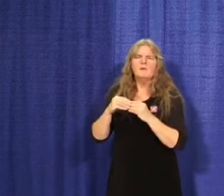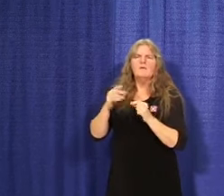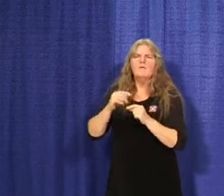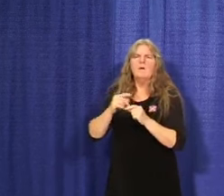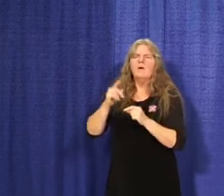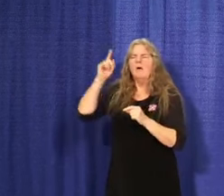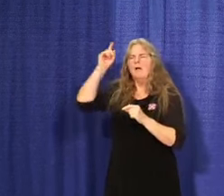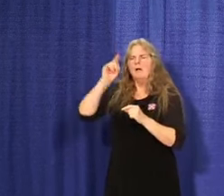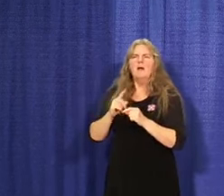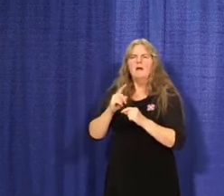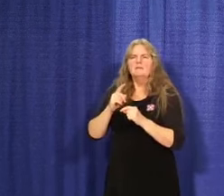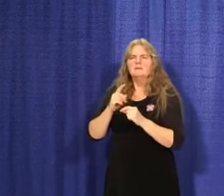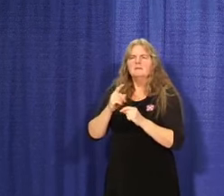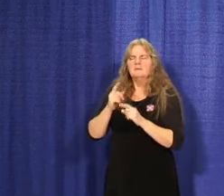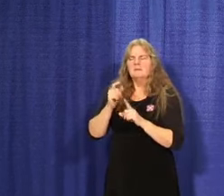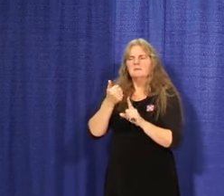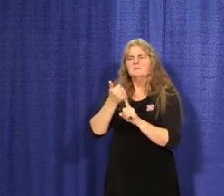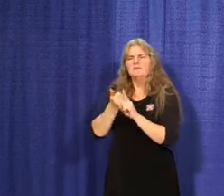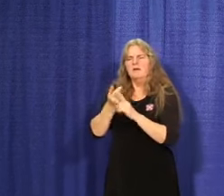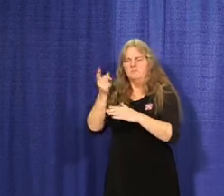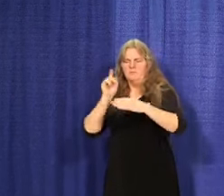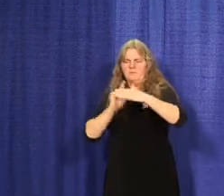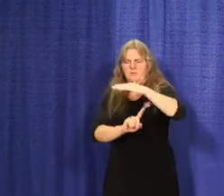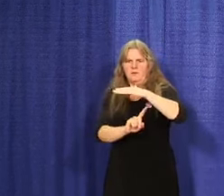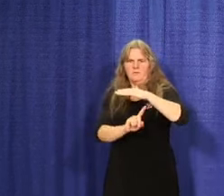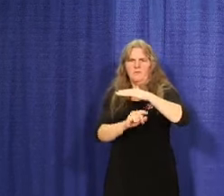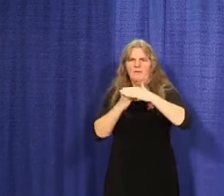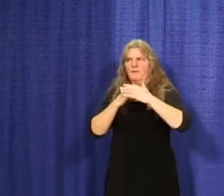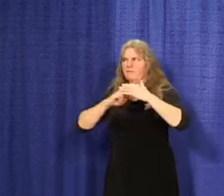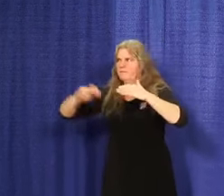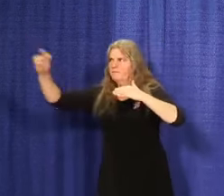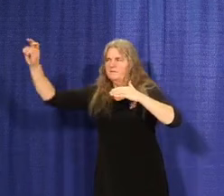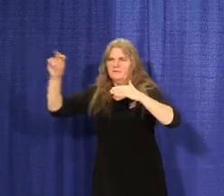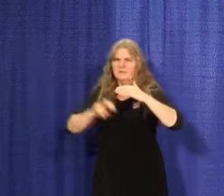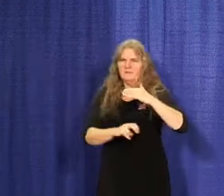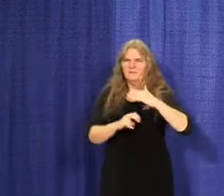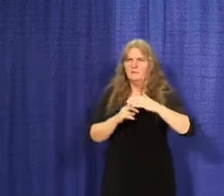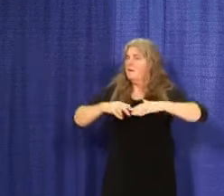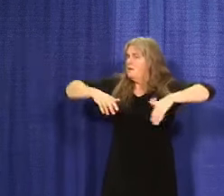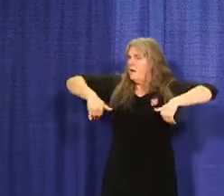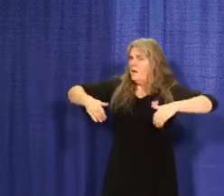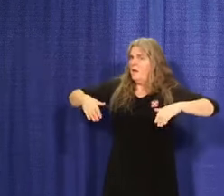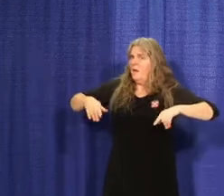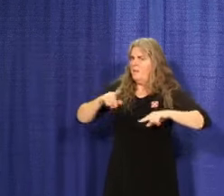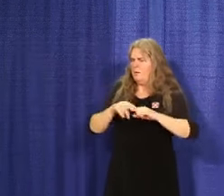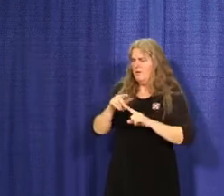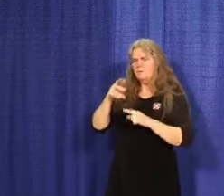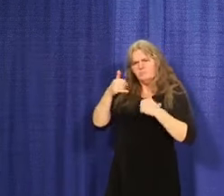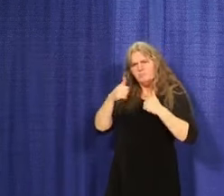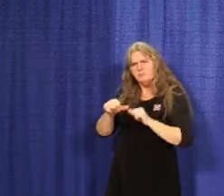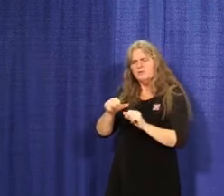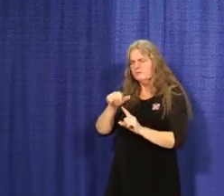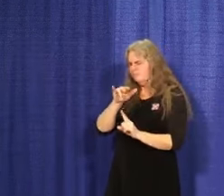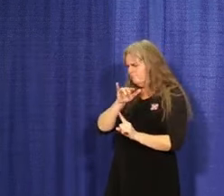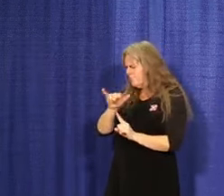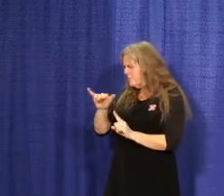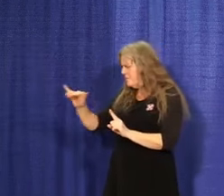We are not there yet, as we look around the country, but we are continuing to watch and estimate when not might be a safe enough